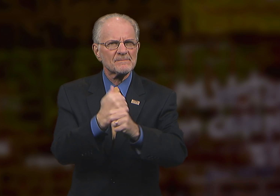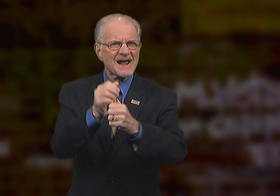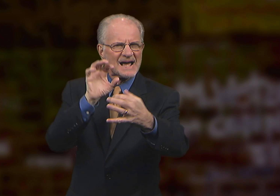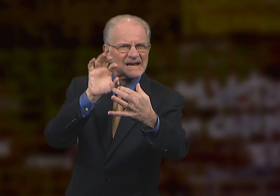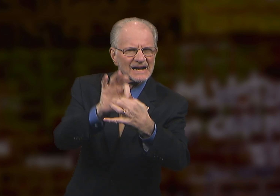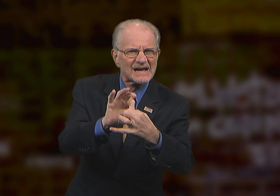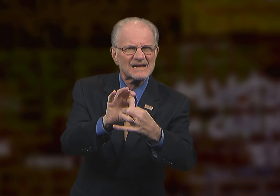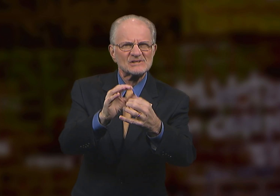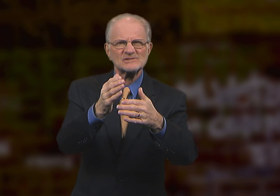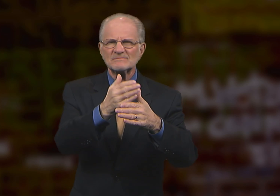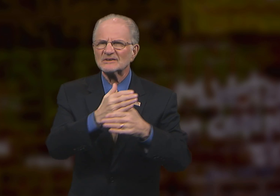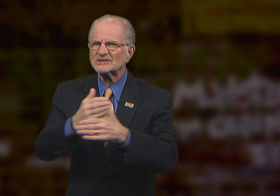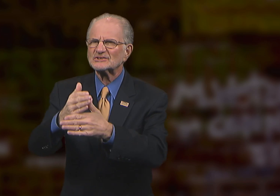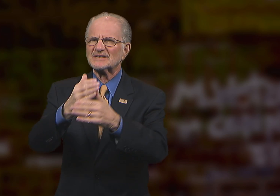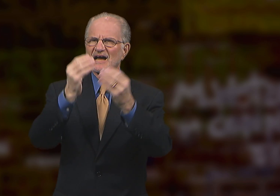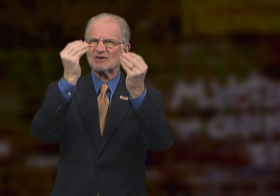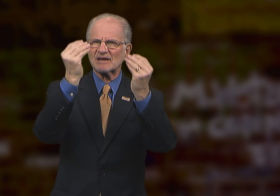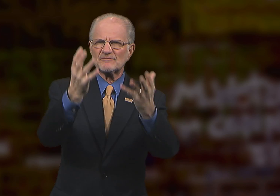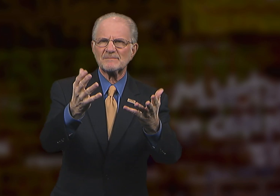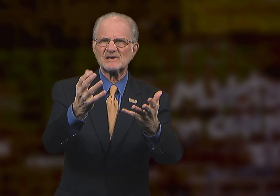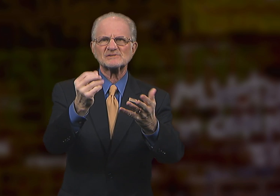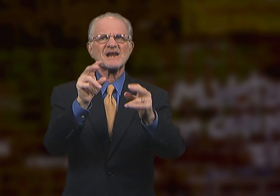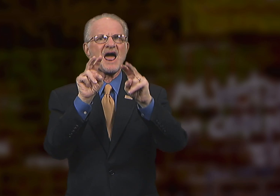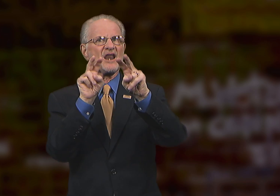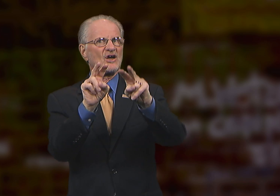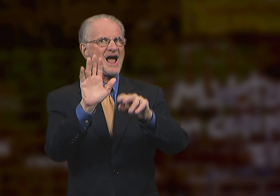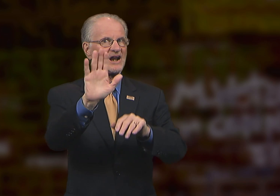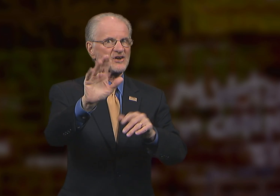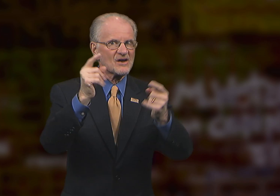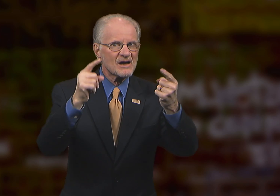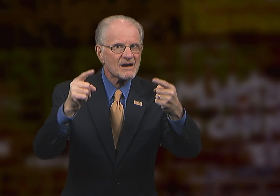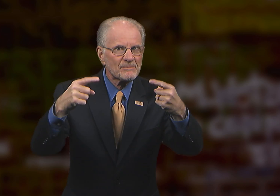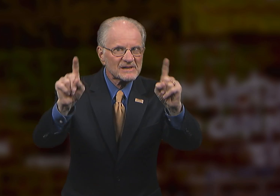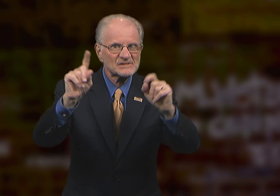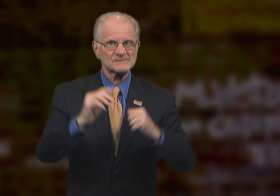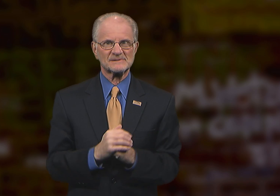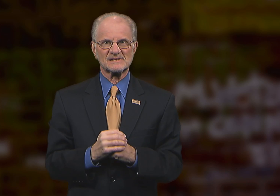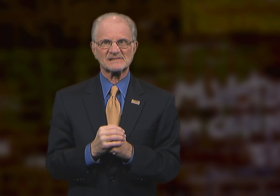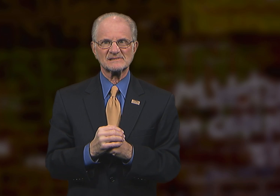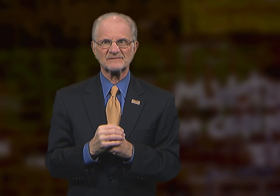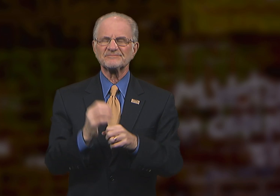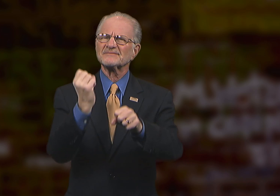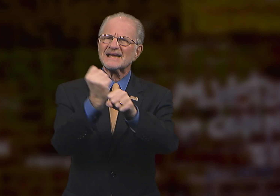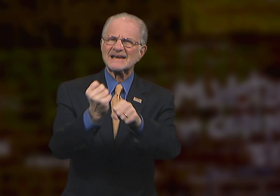share information and look at your accomplishments.